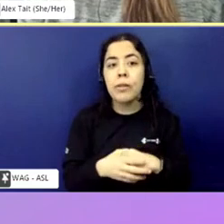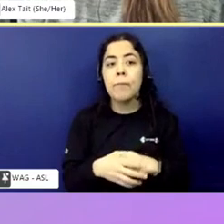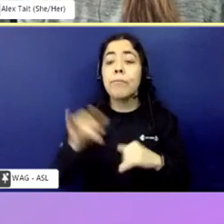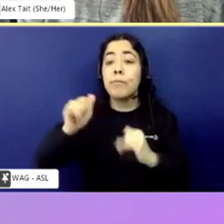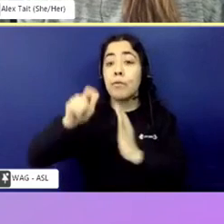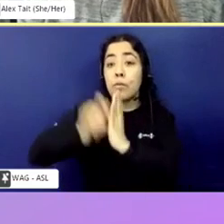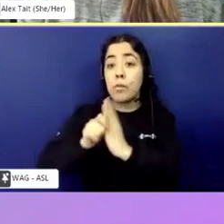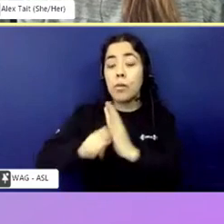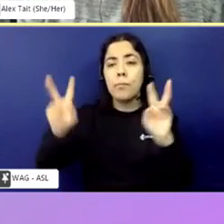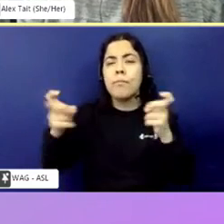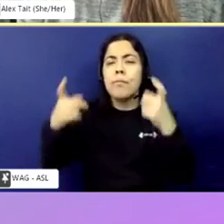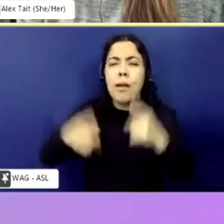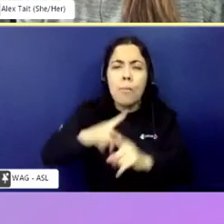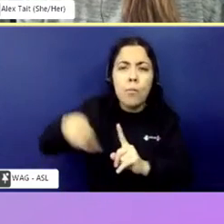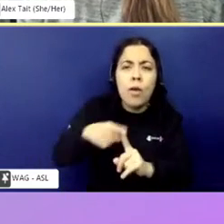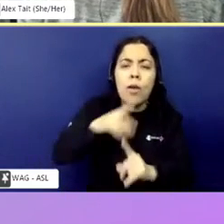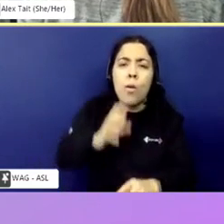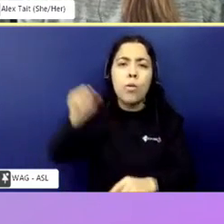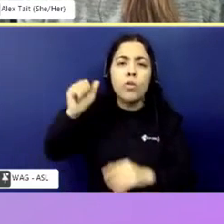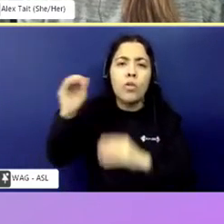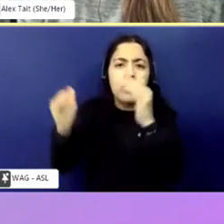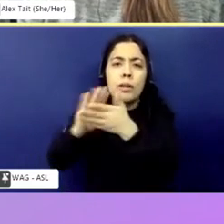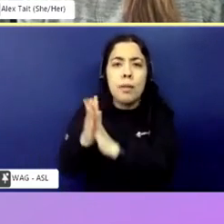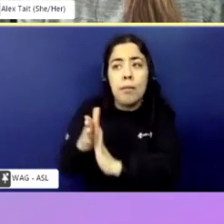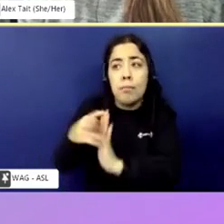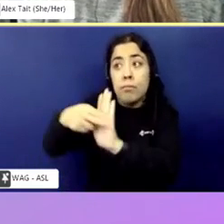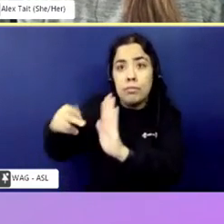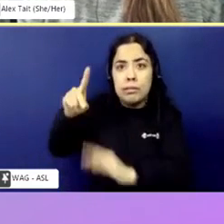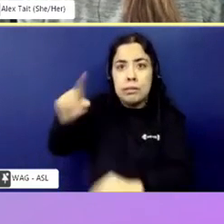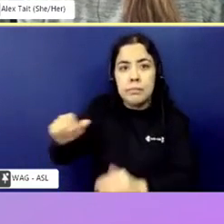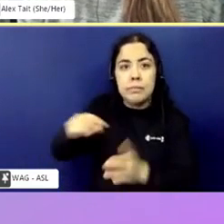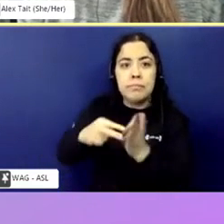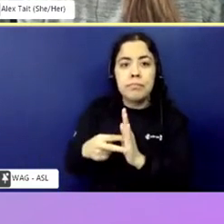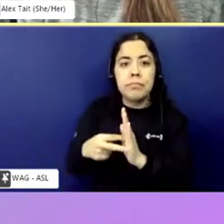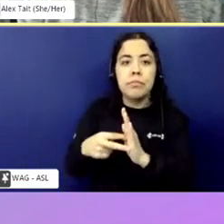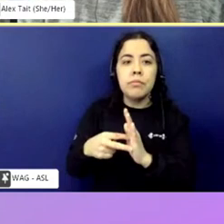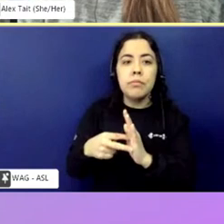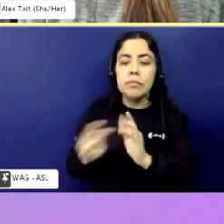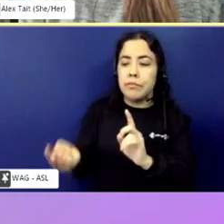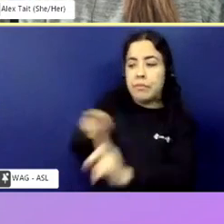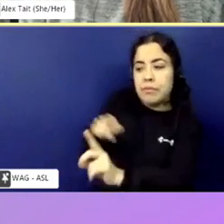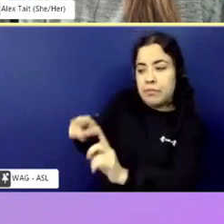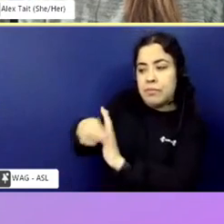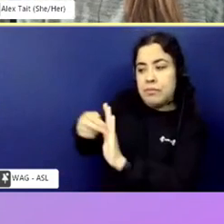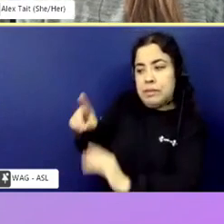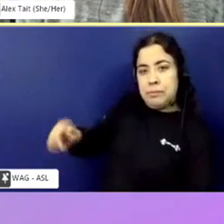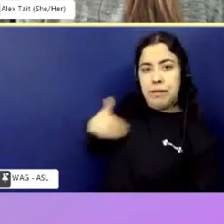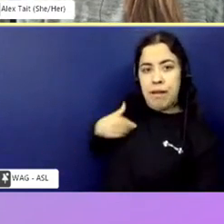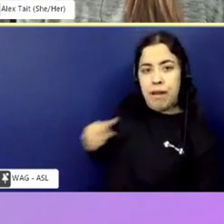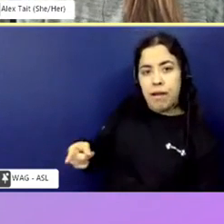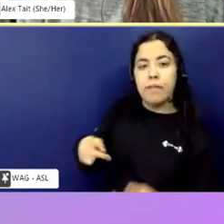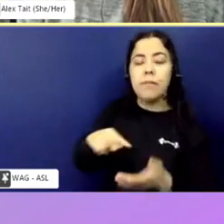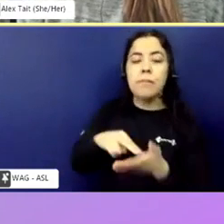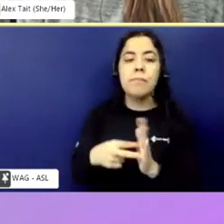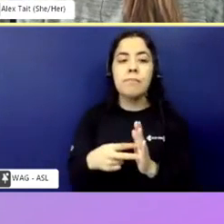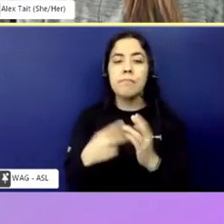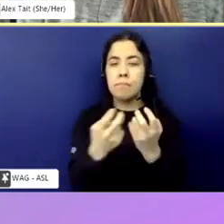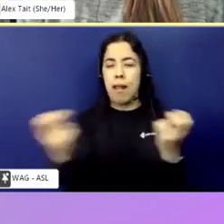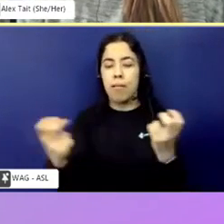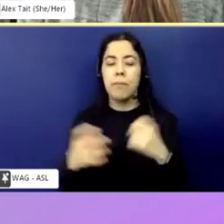play. The article went to older adults become disabled? Social and health estimates